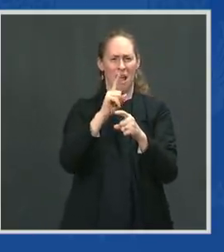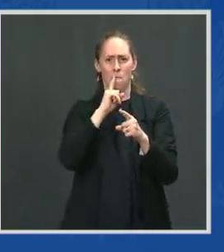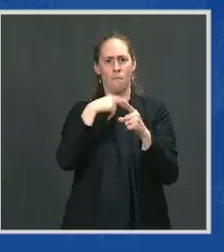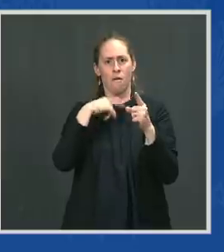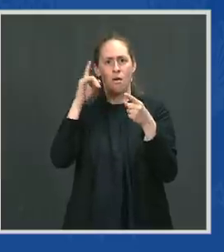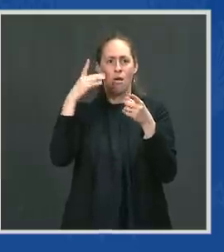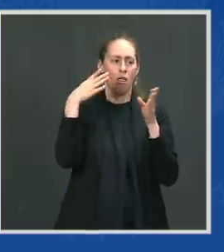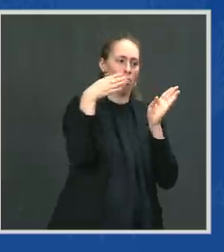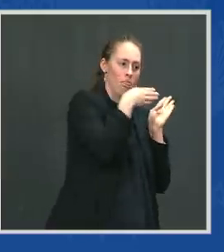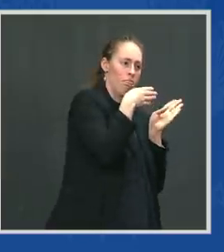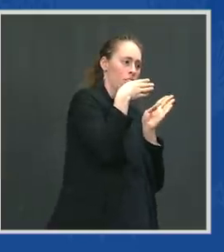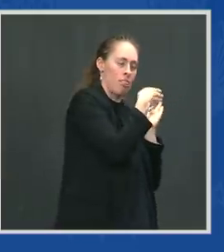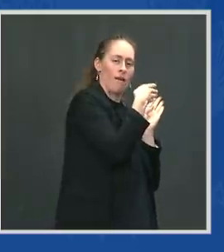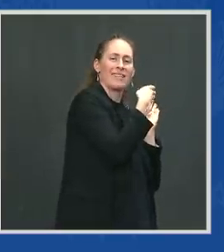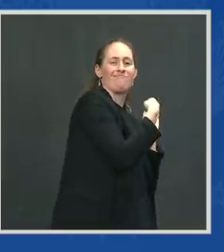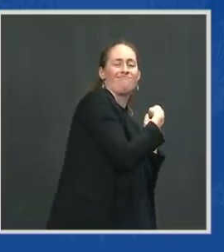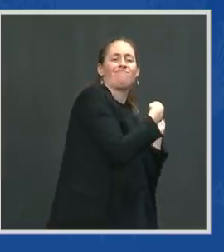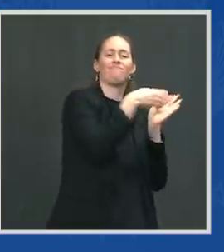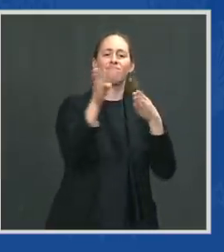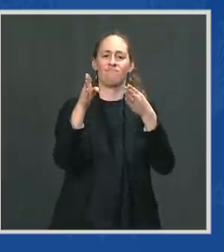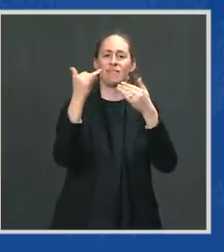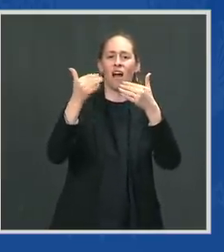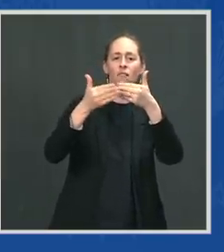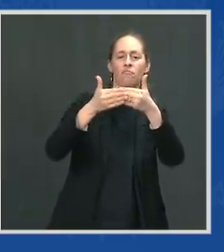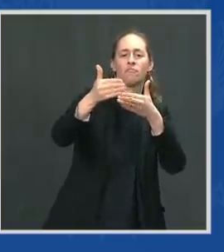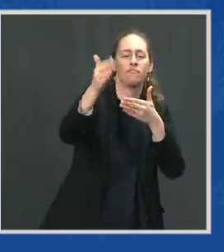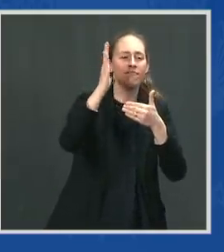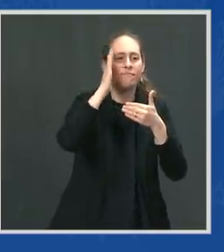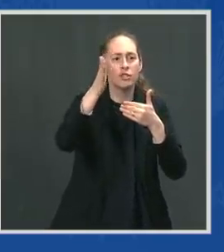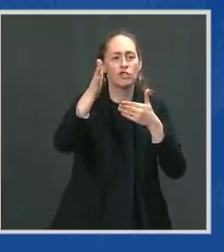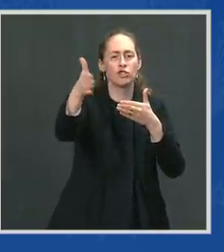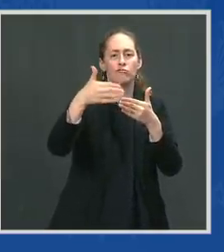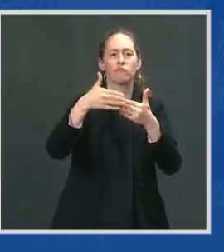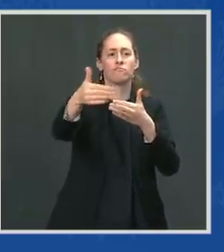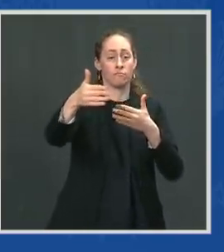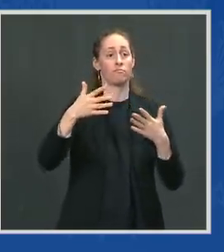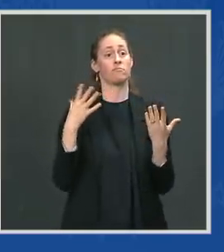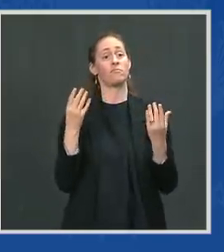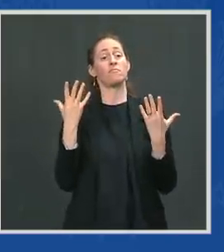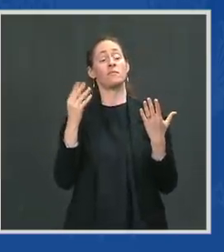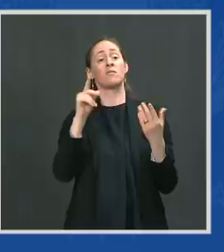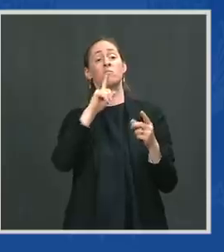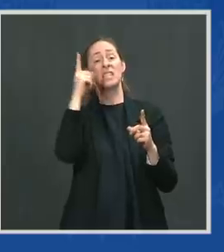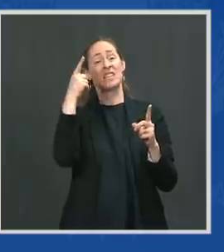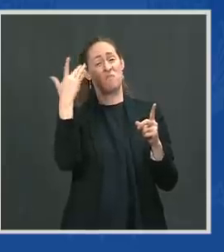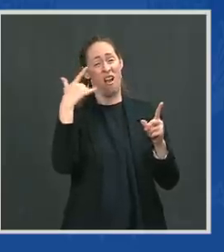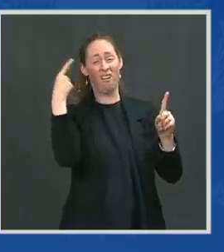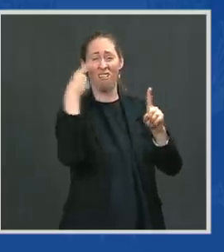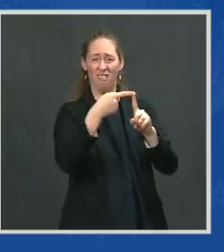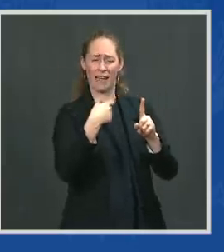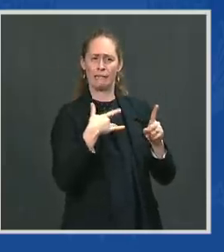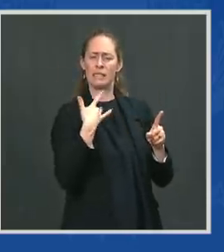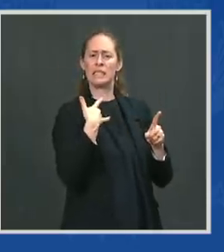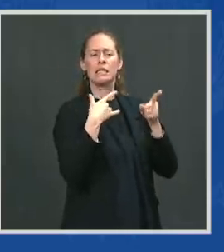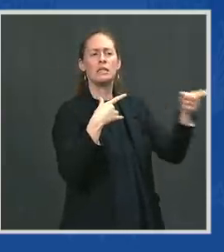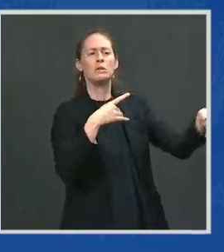And finally, the main argument for staying longer is what each of my three predecessors have grappled with: